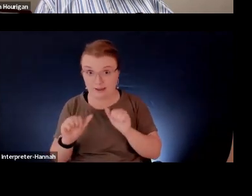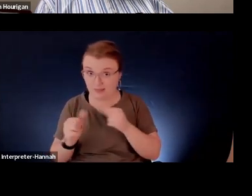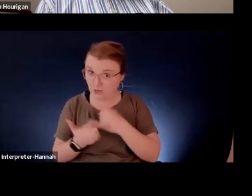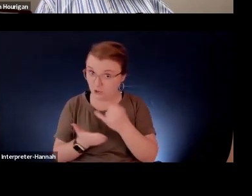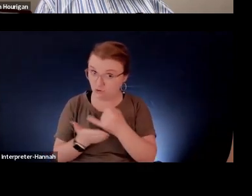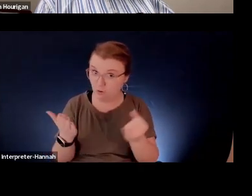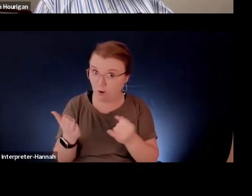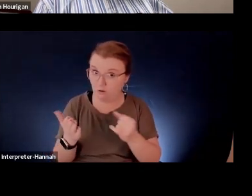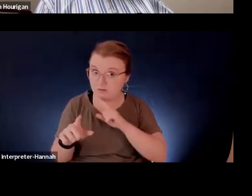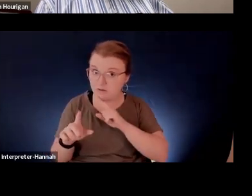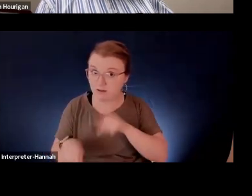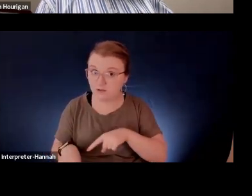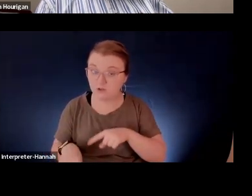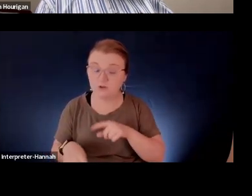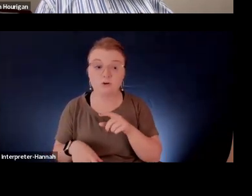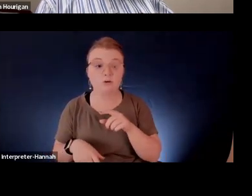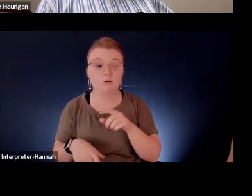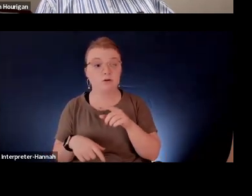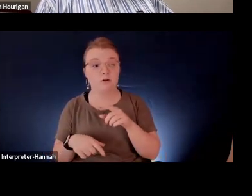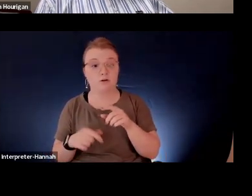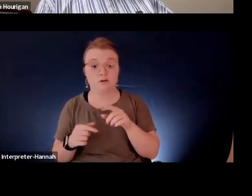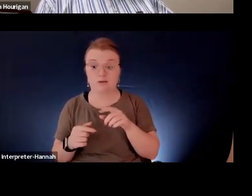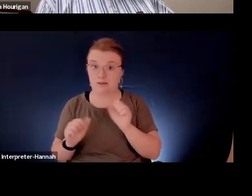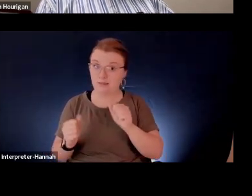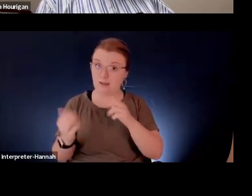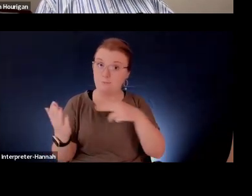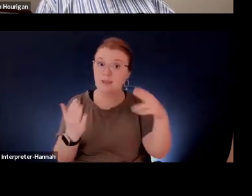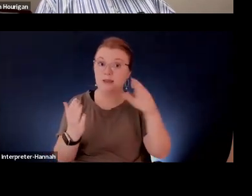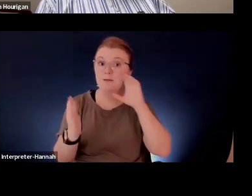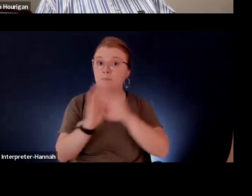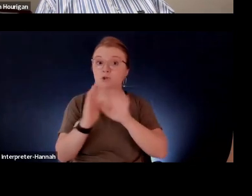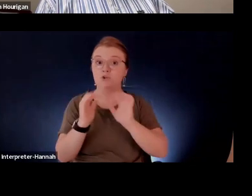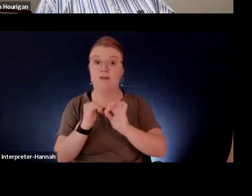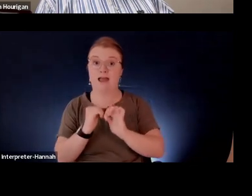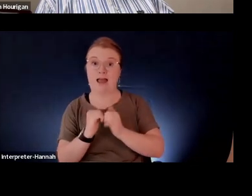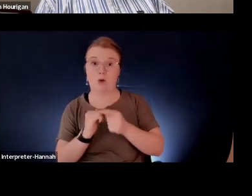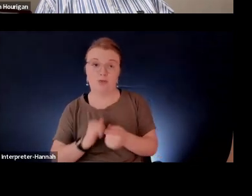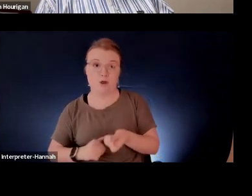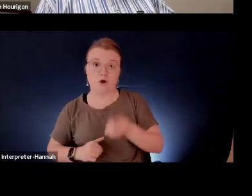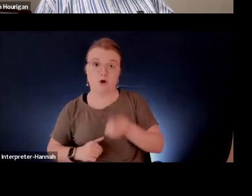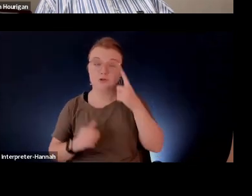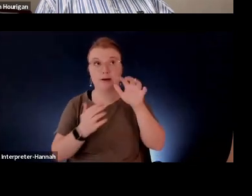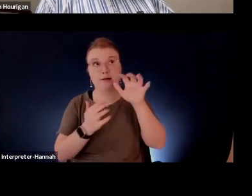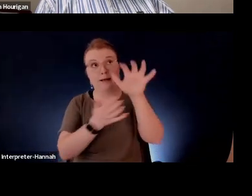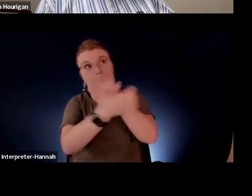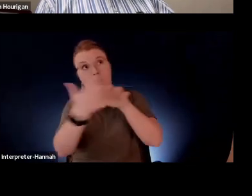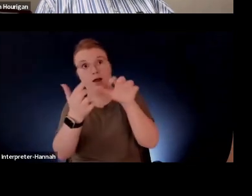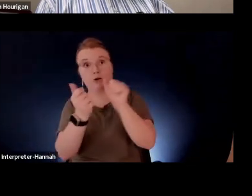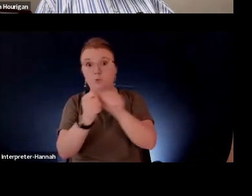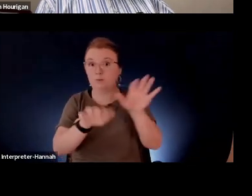of how they understand clouds and precipitation? You know, those kinds of things can be very powerful tools,